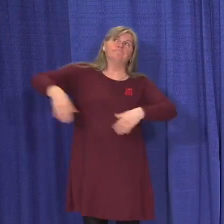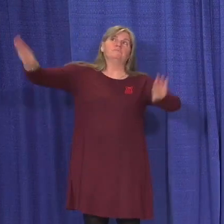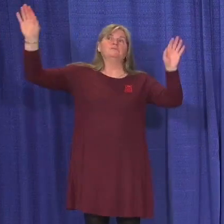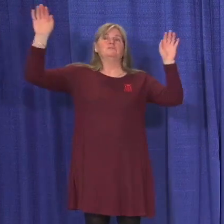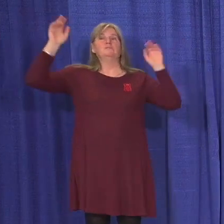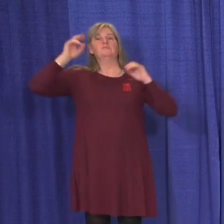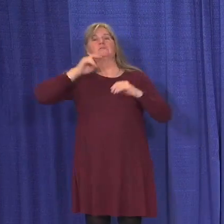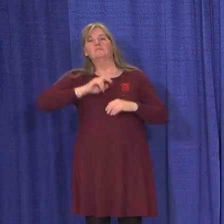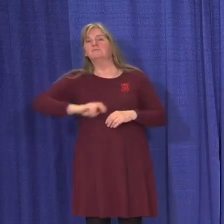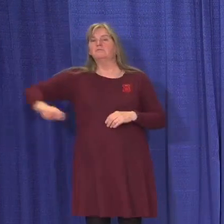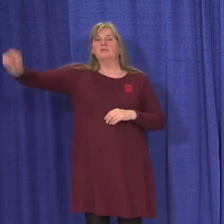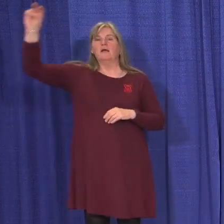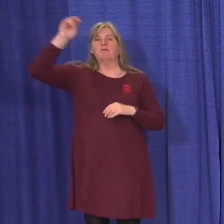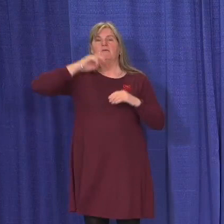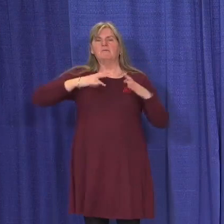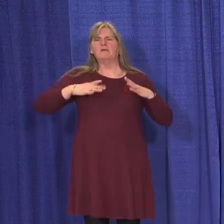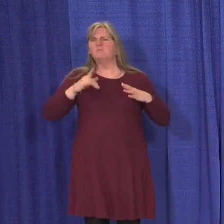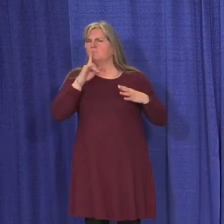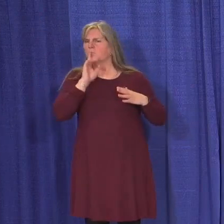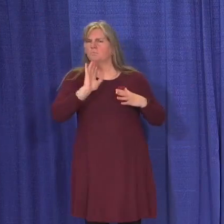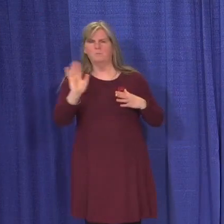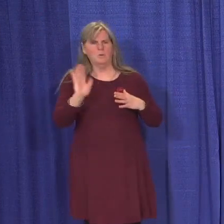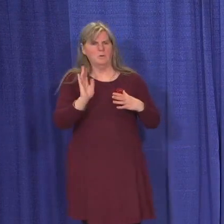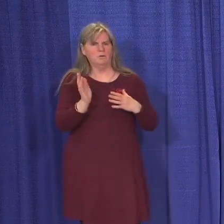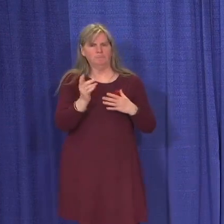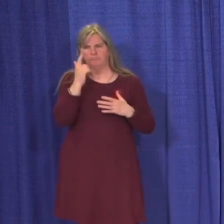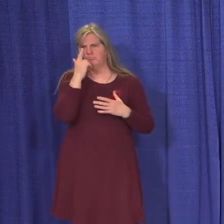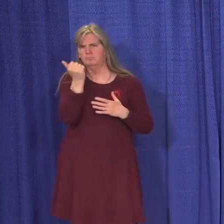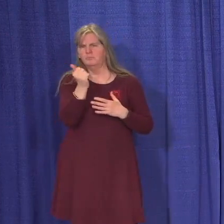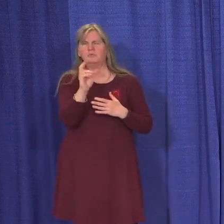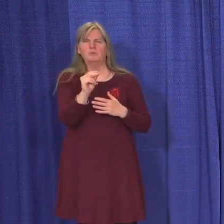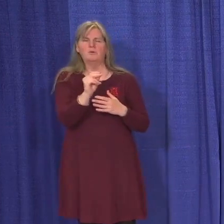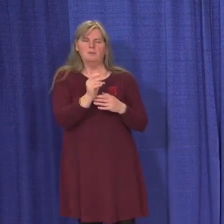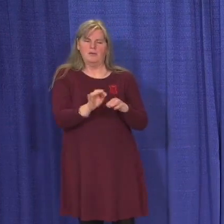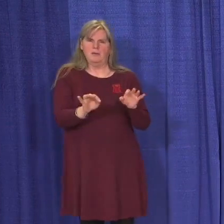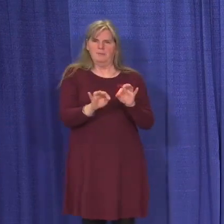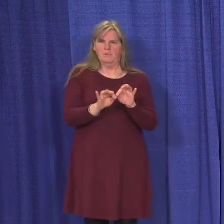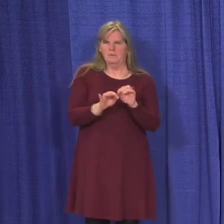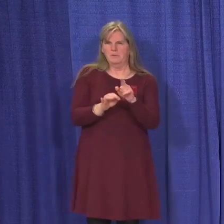eased in the weeks ahead. And the point is this change in